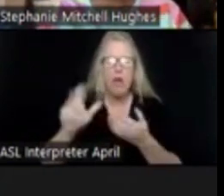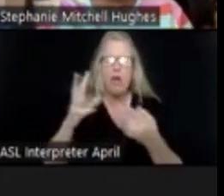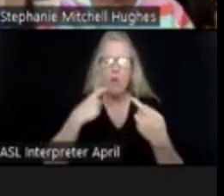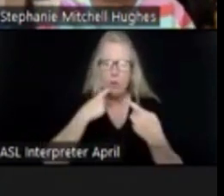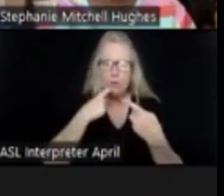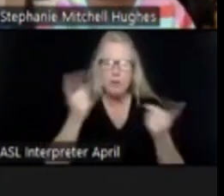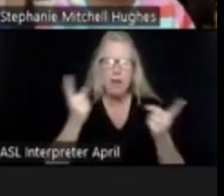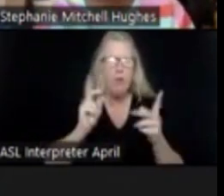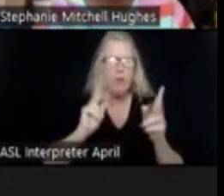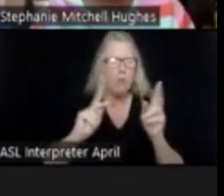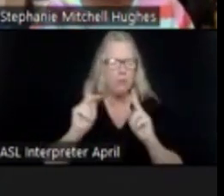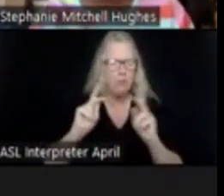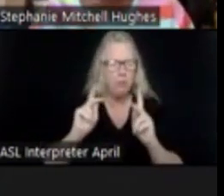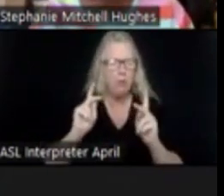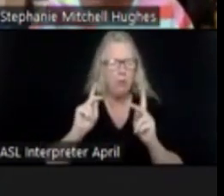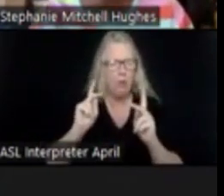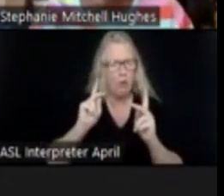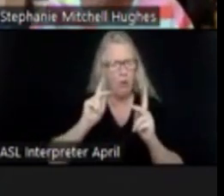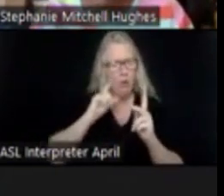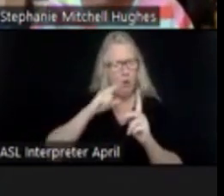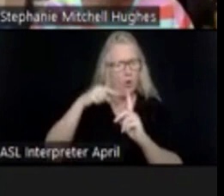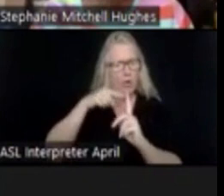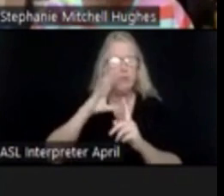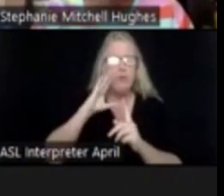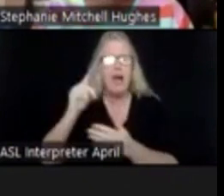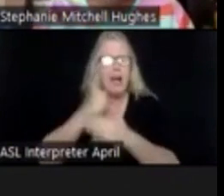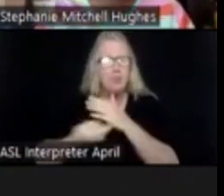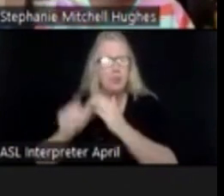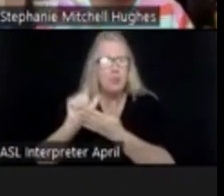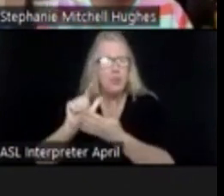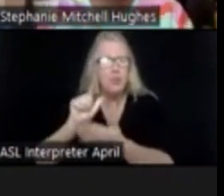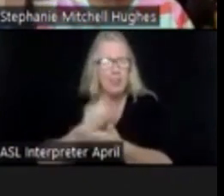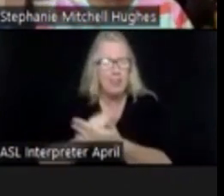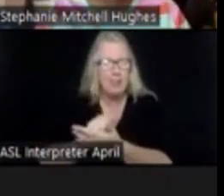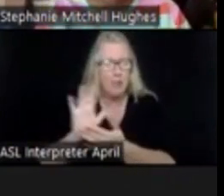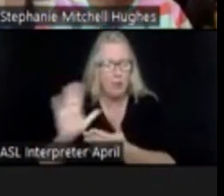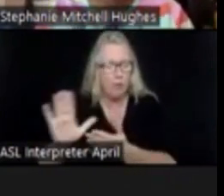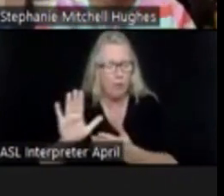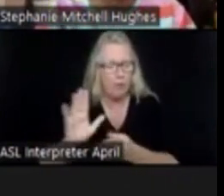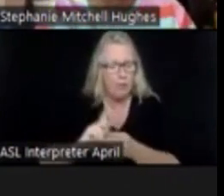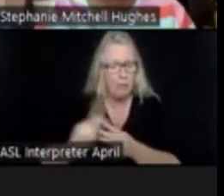WITHIN THE CONTEXT OF THE LEGAL PROFESSION, IT IS -- MY MIND IS